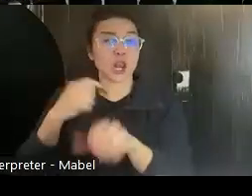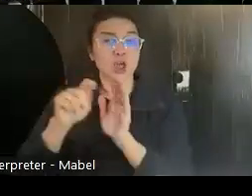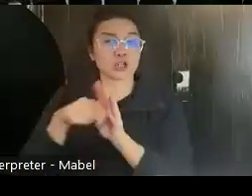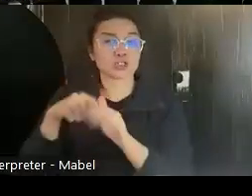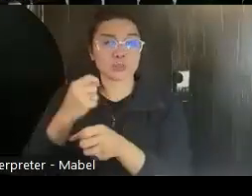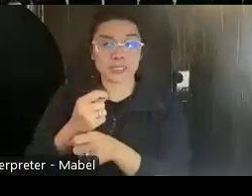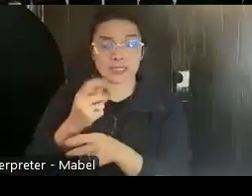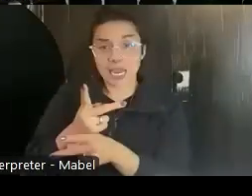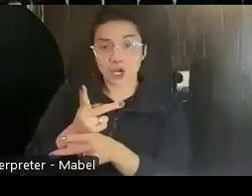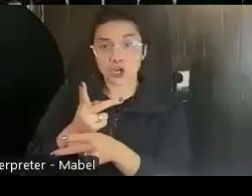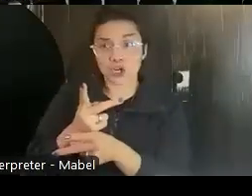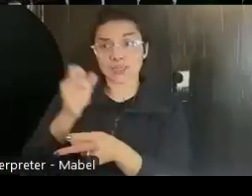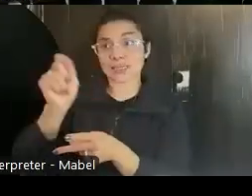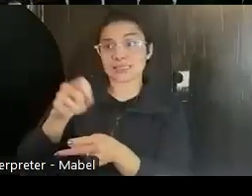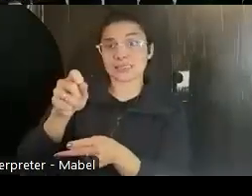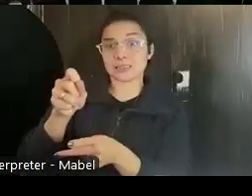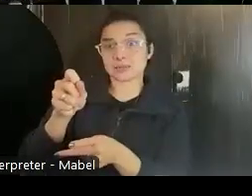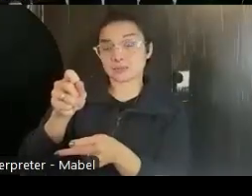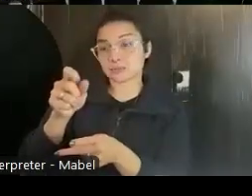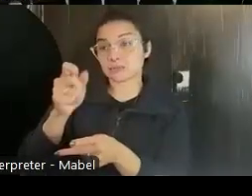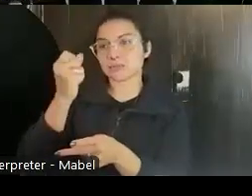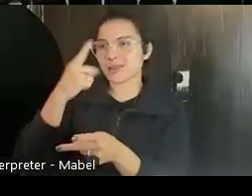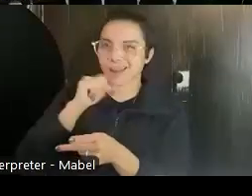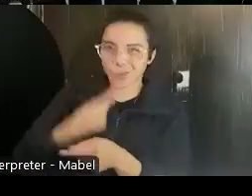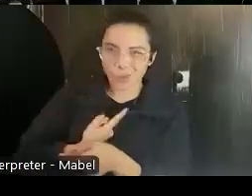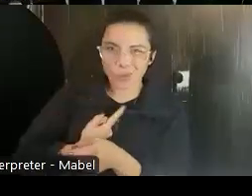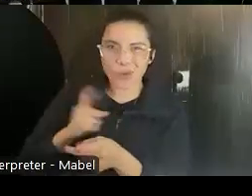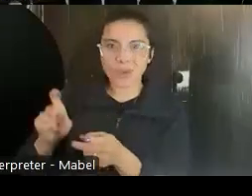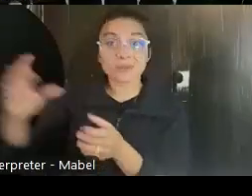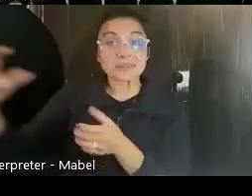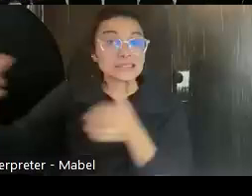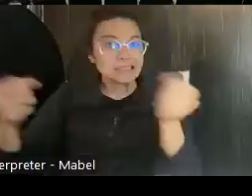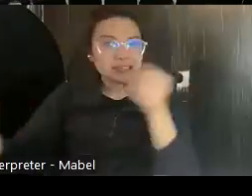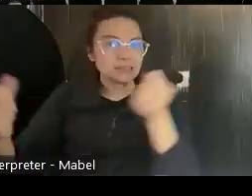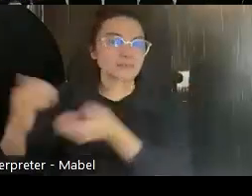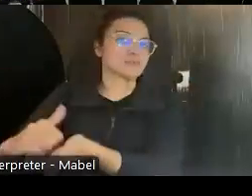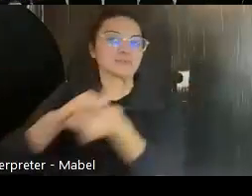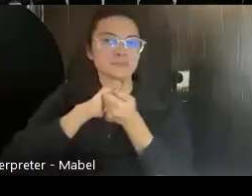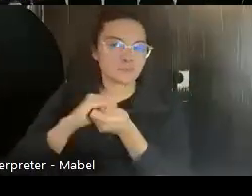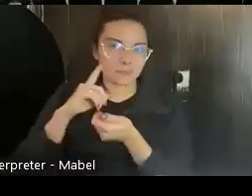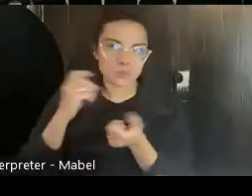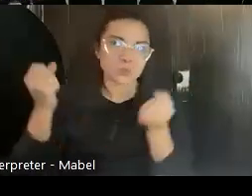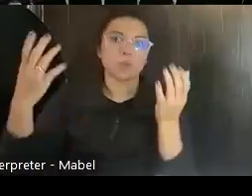cannot be the only solution to that because of how much demand there is for those services so again